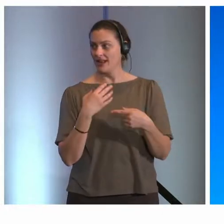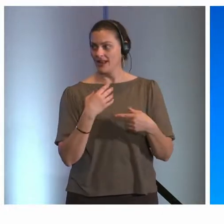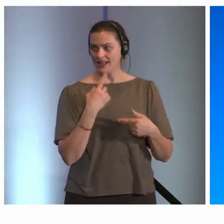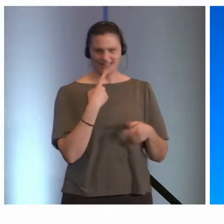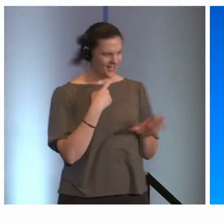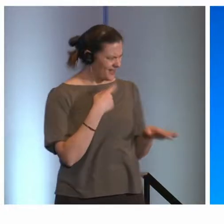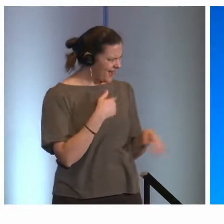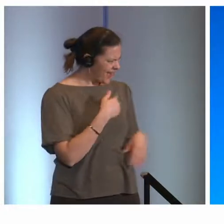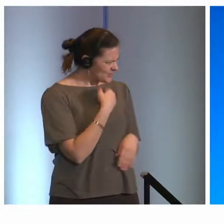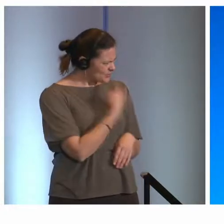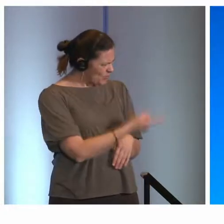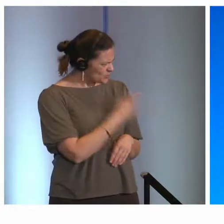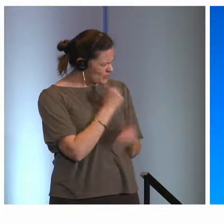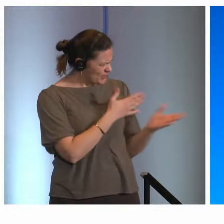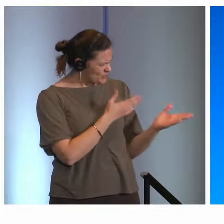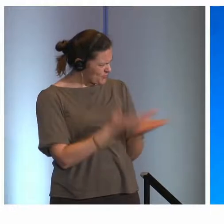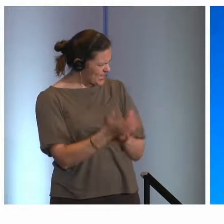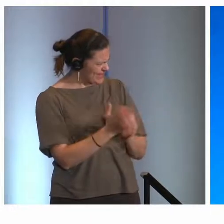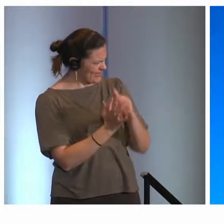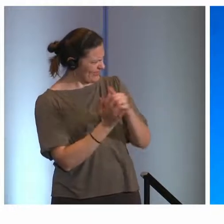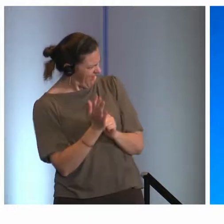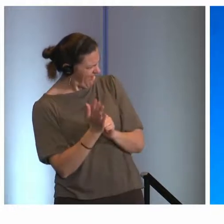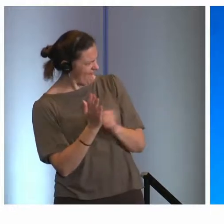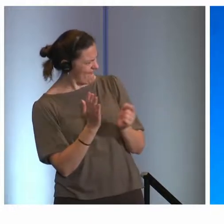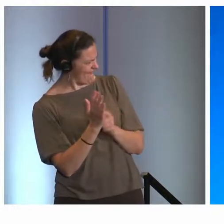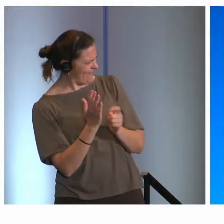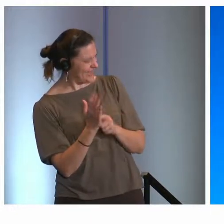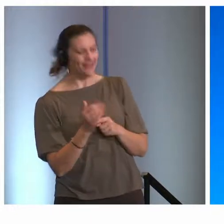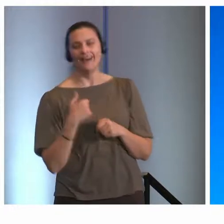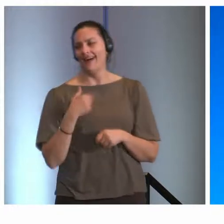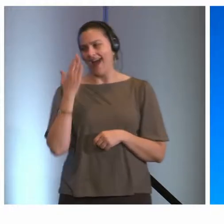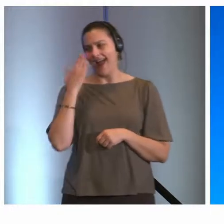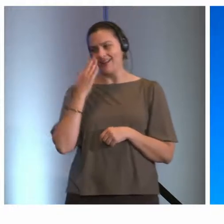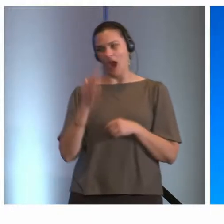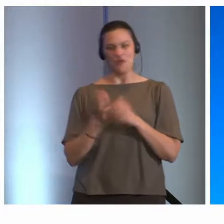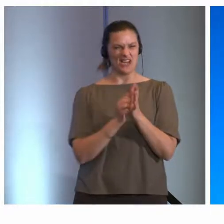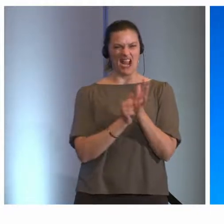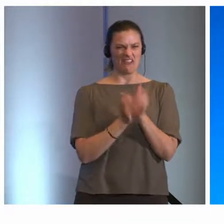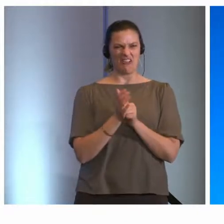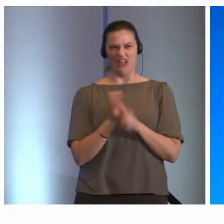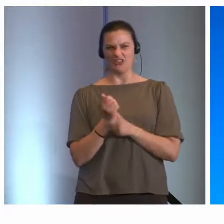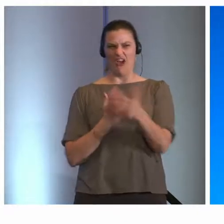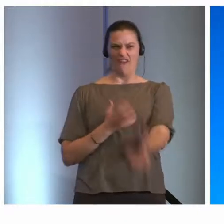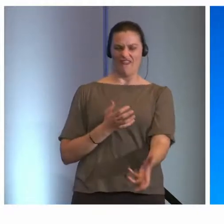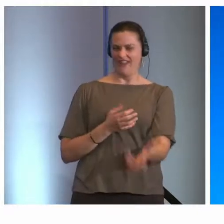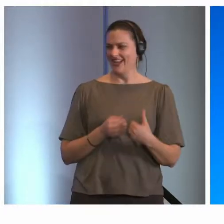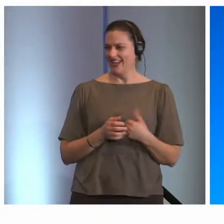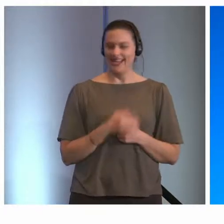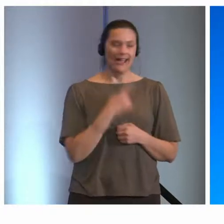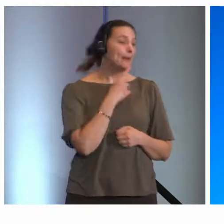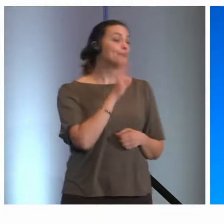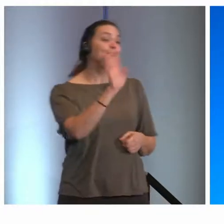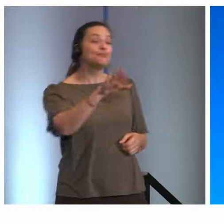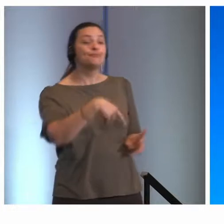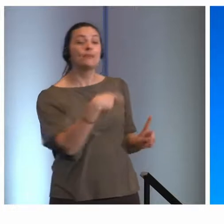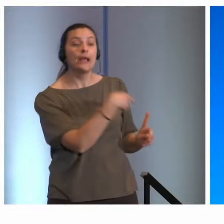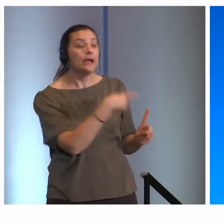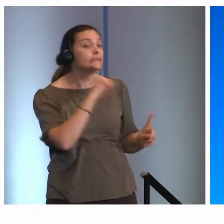of our time here, I said 8:50, so we want -- Danny Woodburn: I said don't bring the gloves --